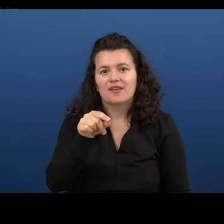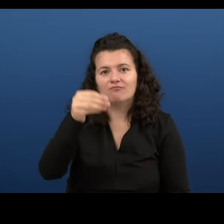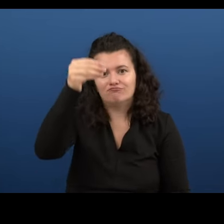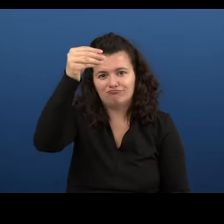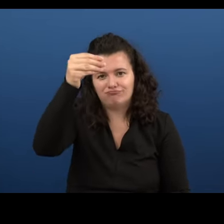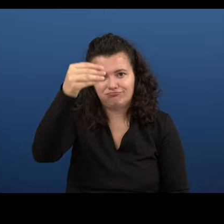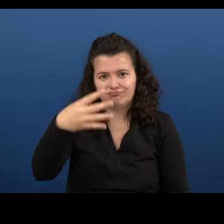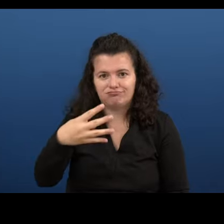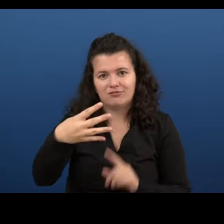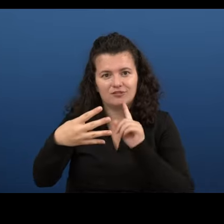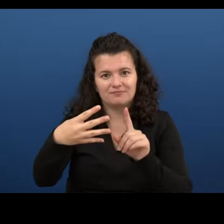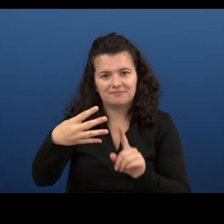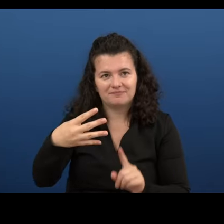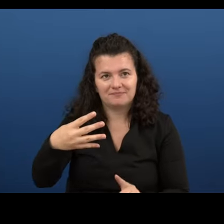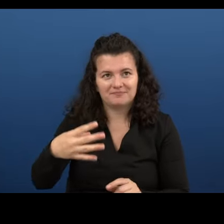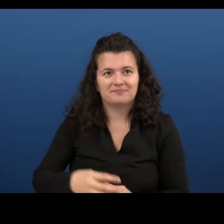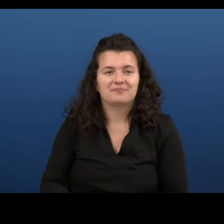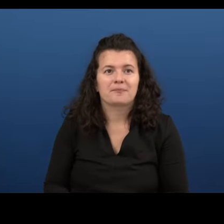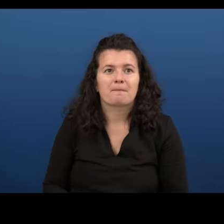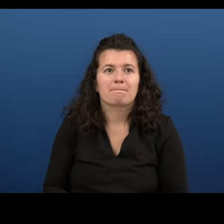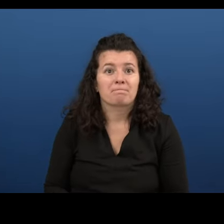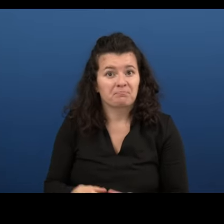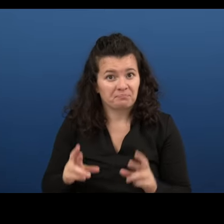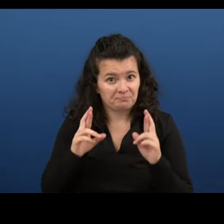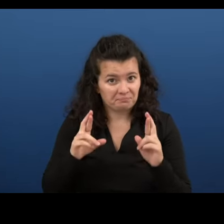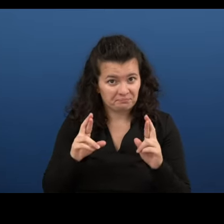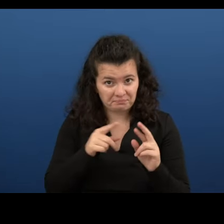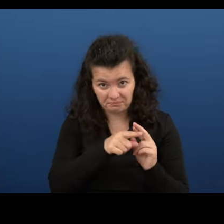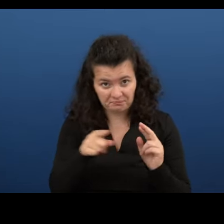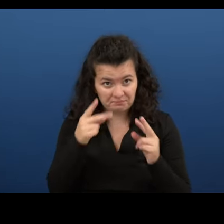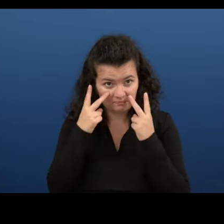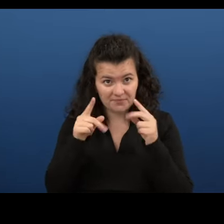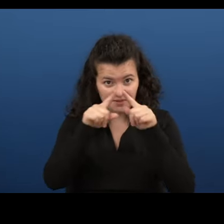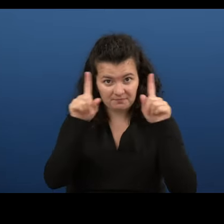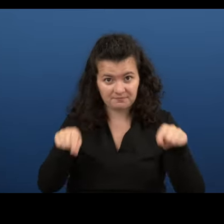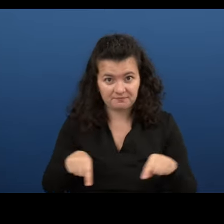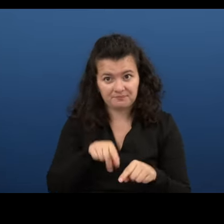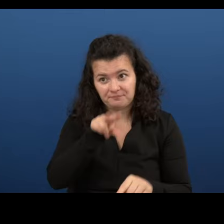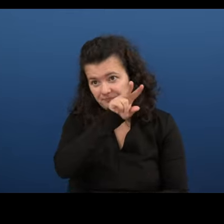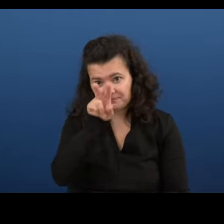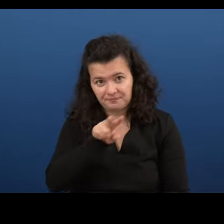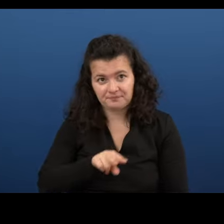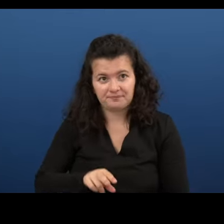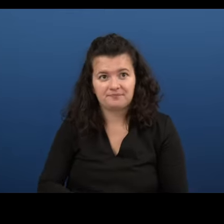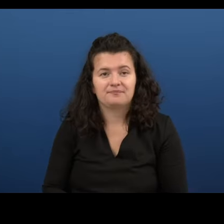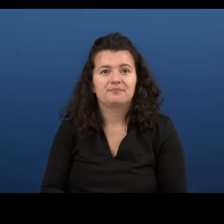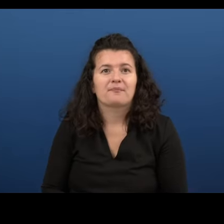11:28:13 So I hope on your screen, you will have answer options regarding the type of